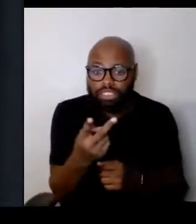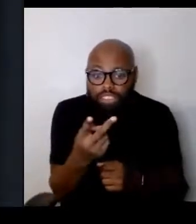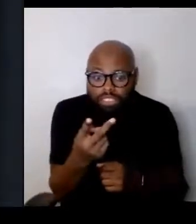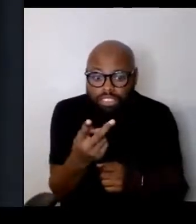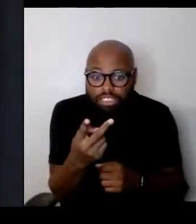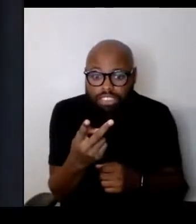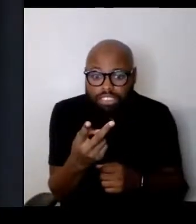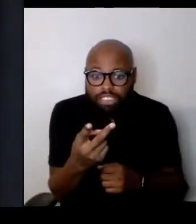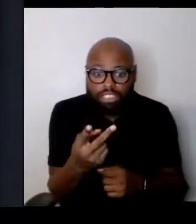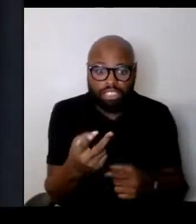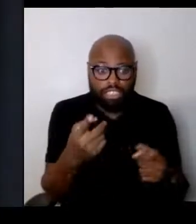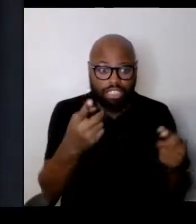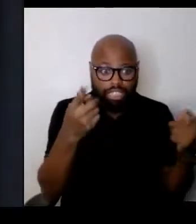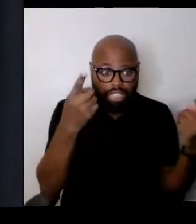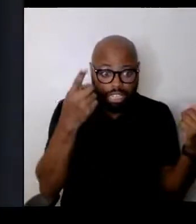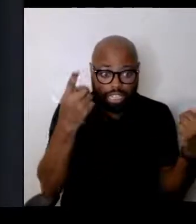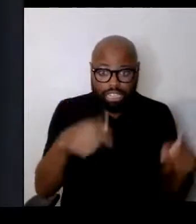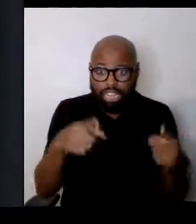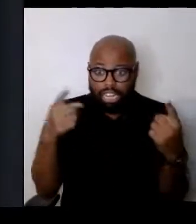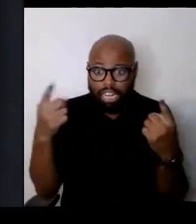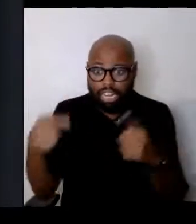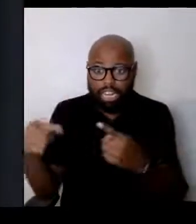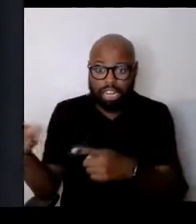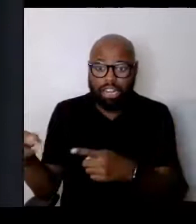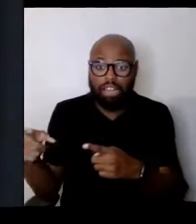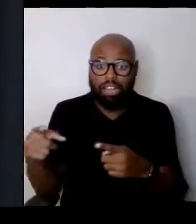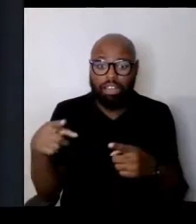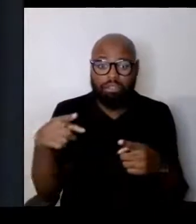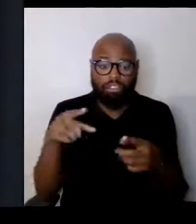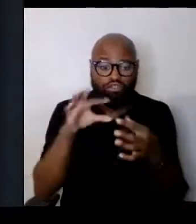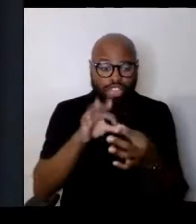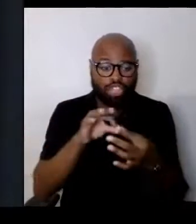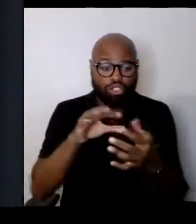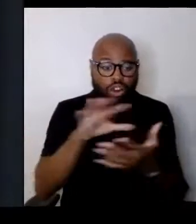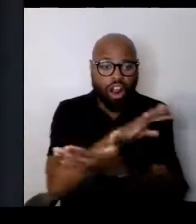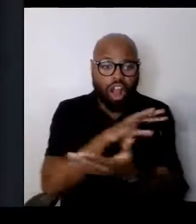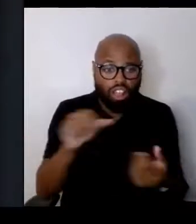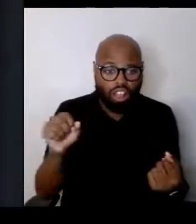in the Holocaust is step by step.